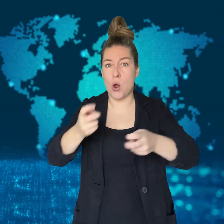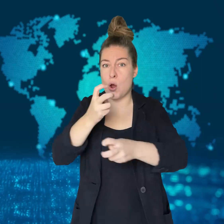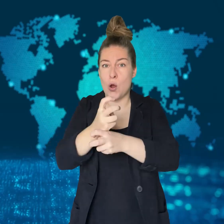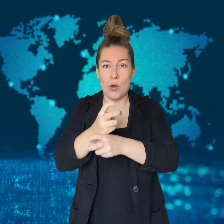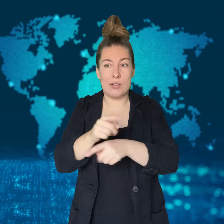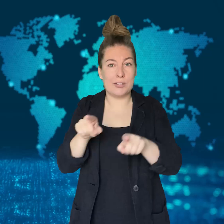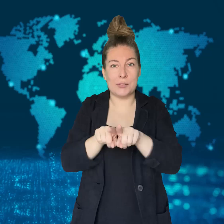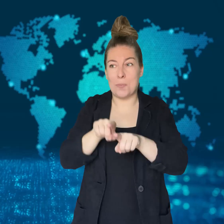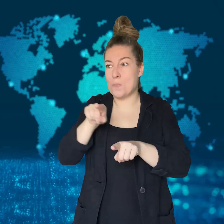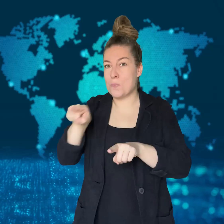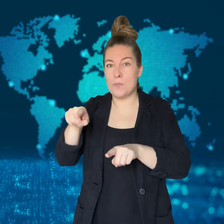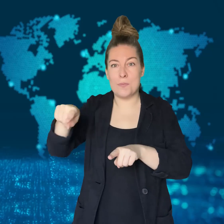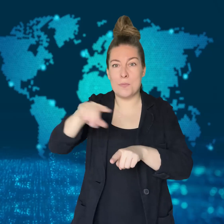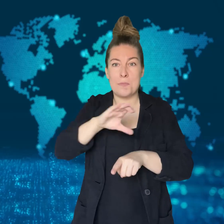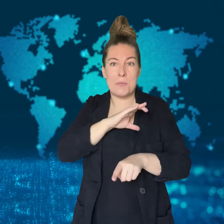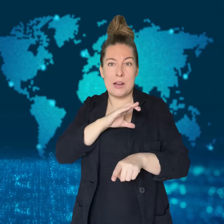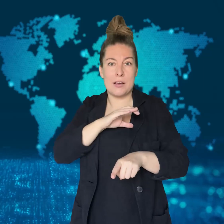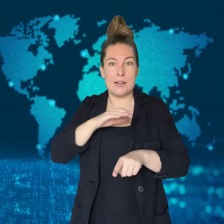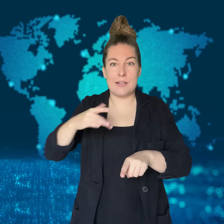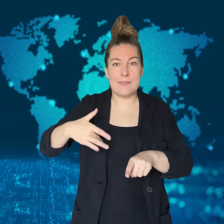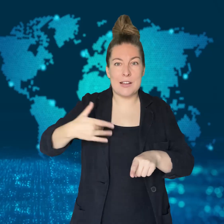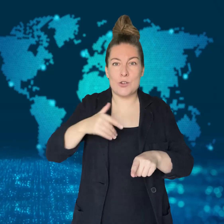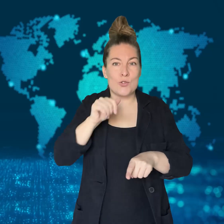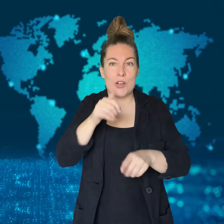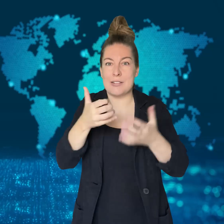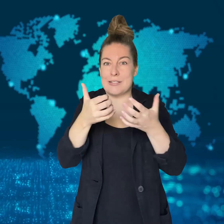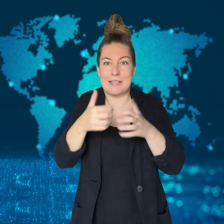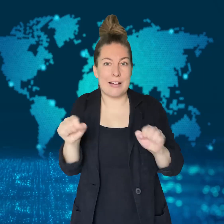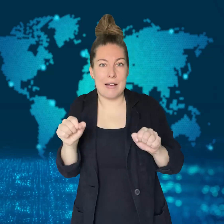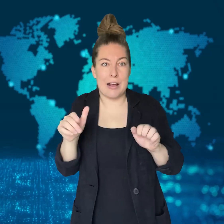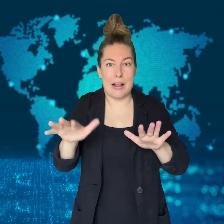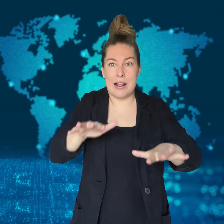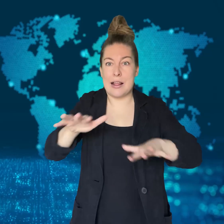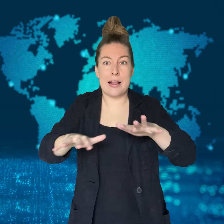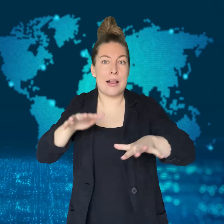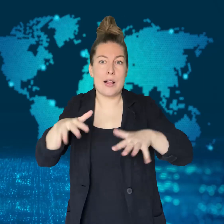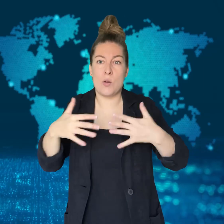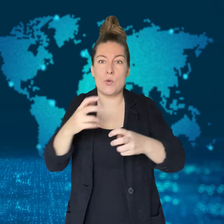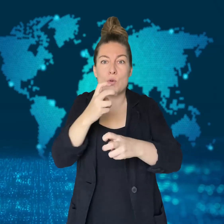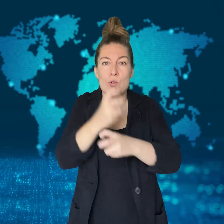It was difficult for police to respond to